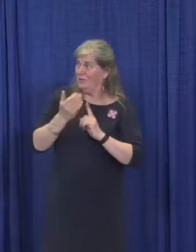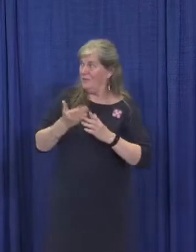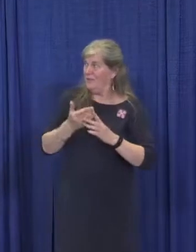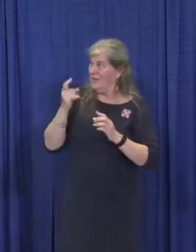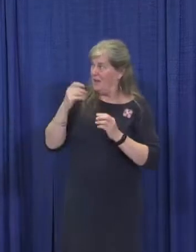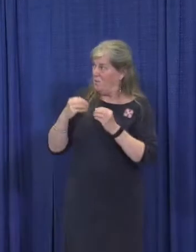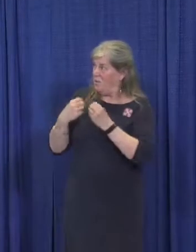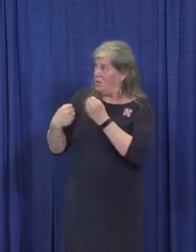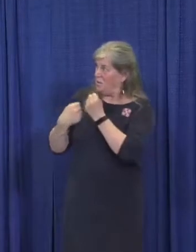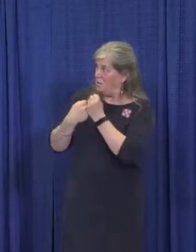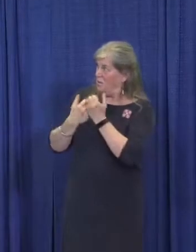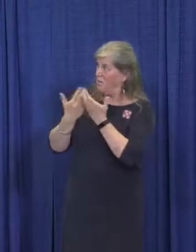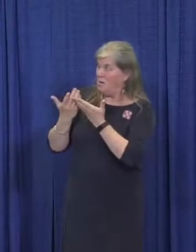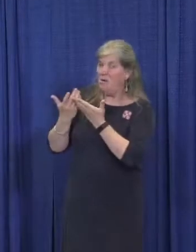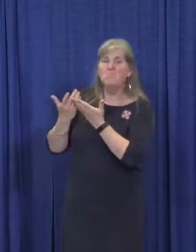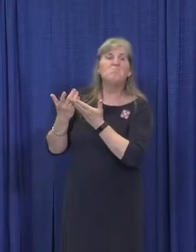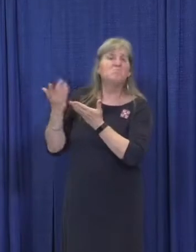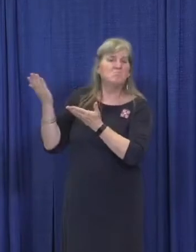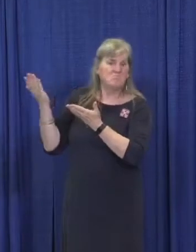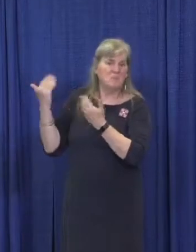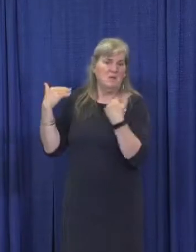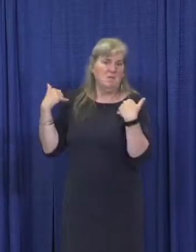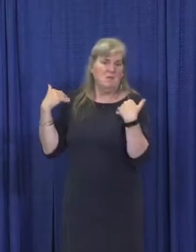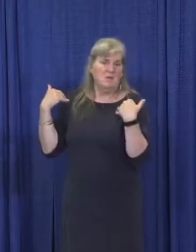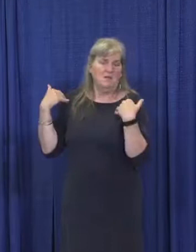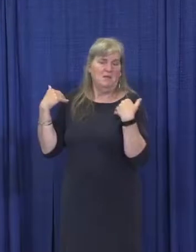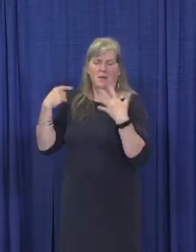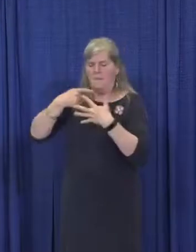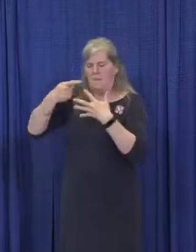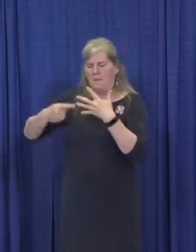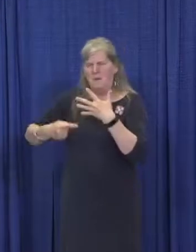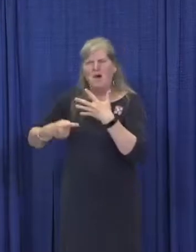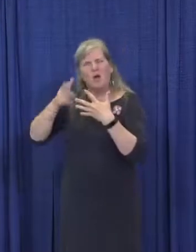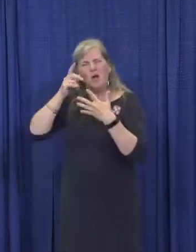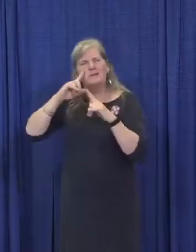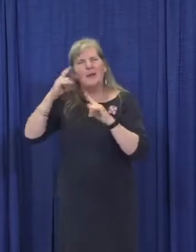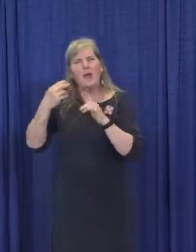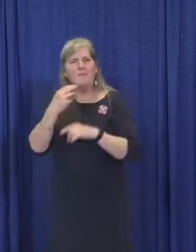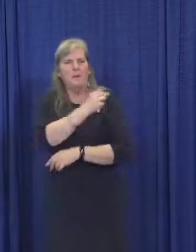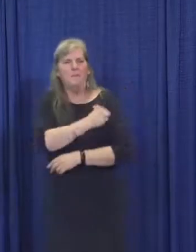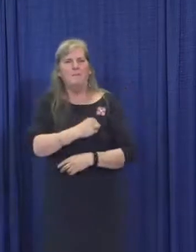a situation where we need extra supports tacky outline that support that happened in